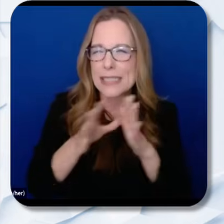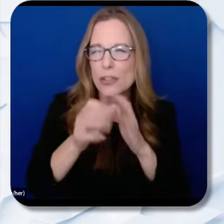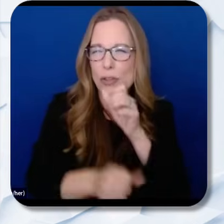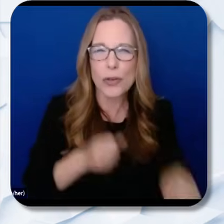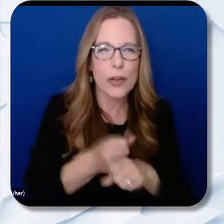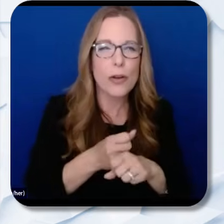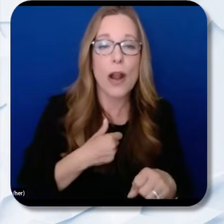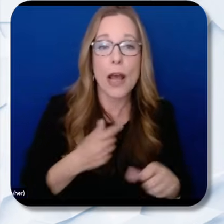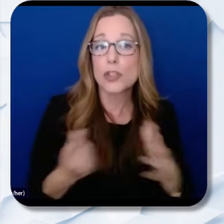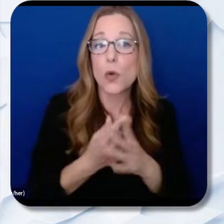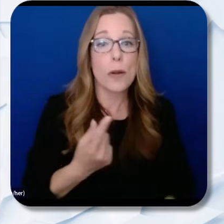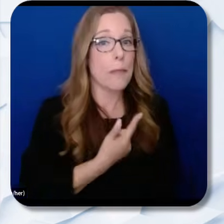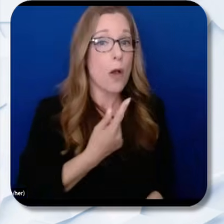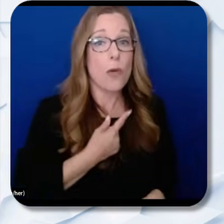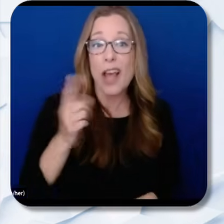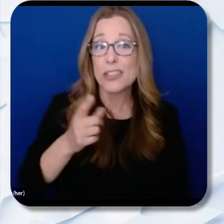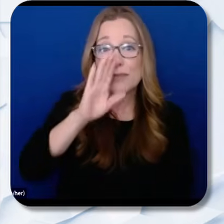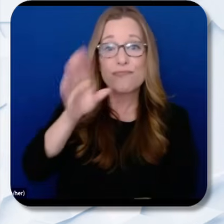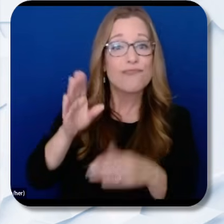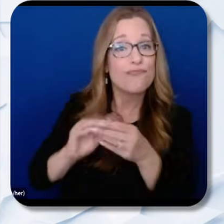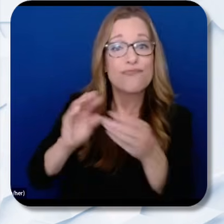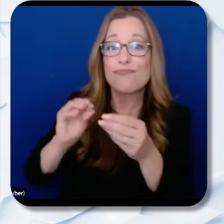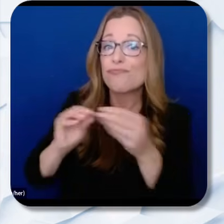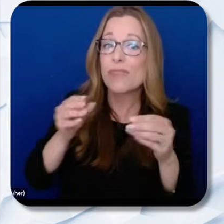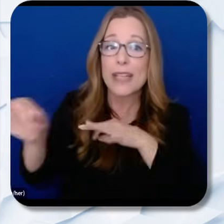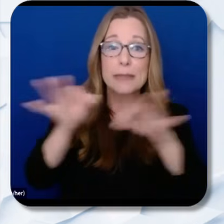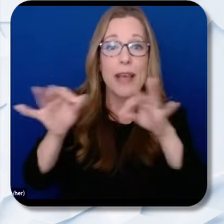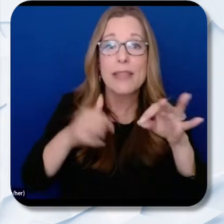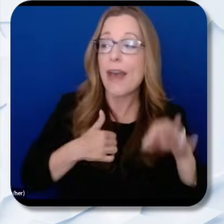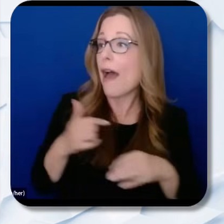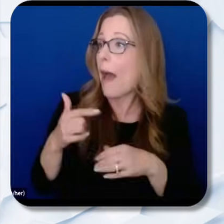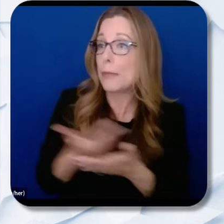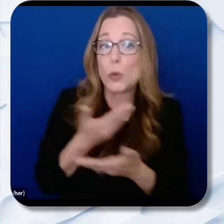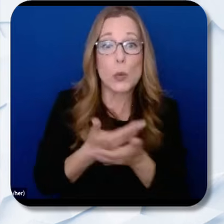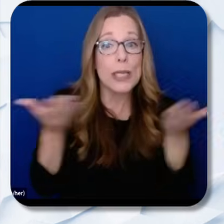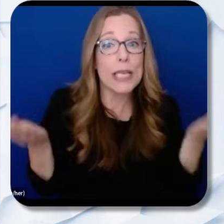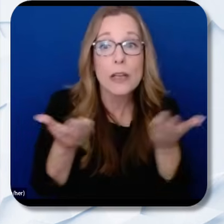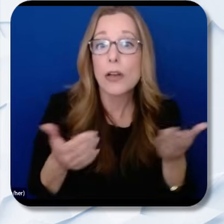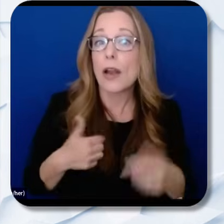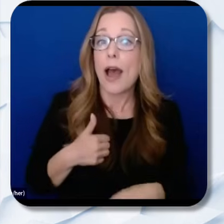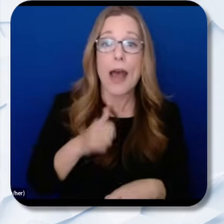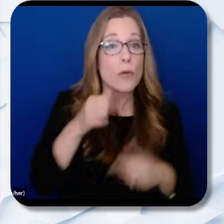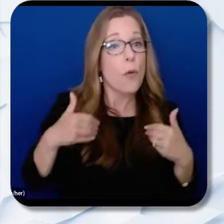I was new to the community, I didn't have a legal guardian in the state, and I didn't have a stable place to live. And,